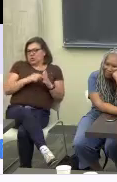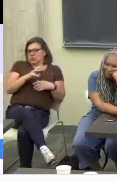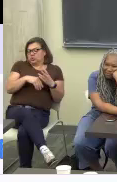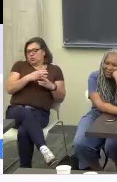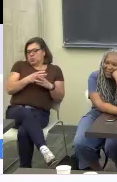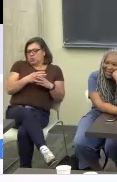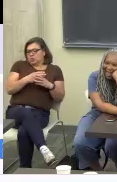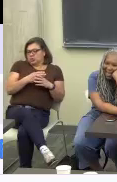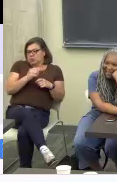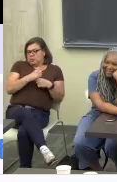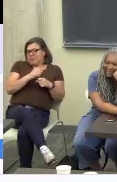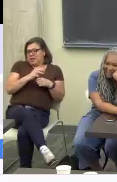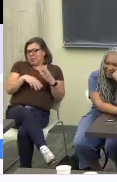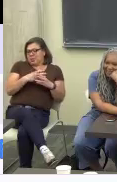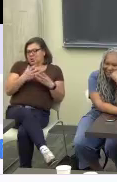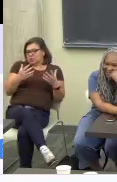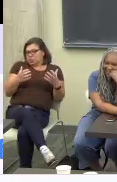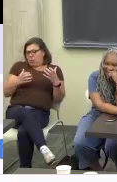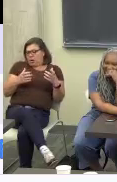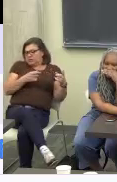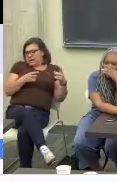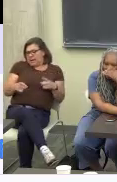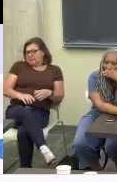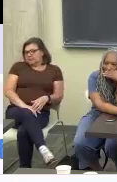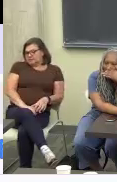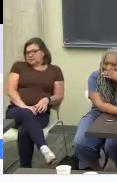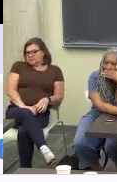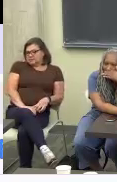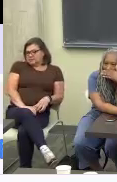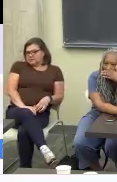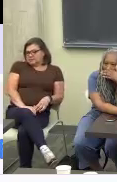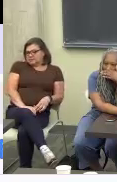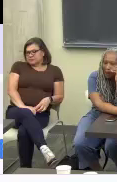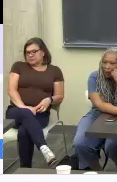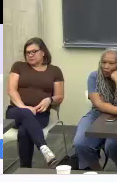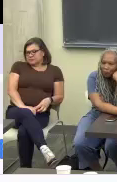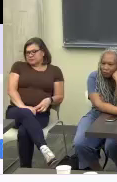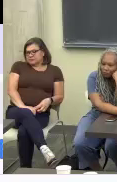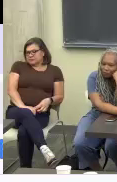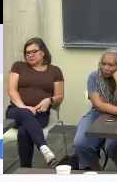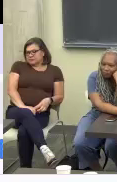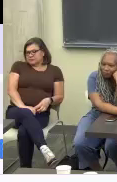you want to exist yes i think one of the most powerful examples I've seen in the recent past